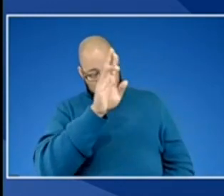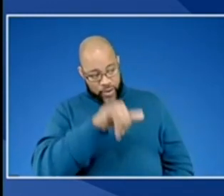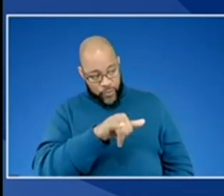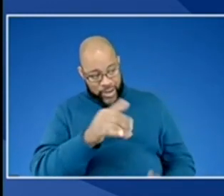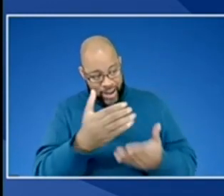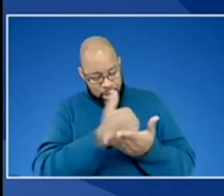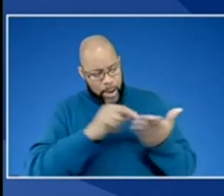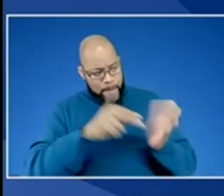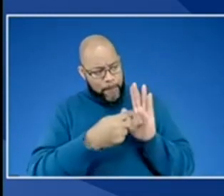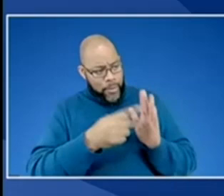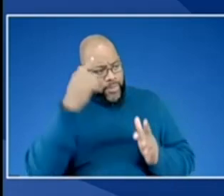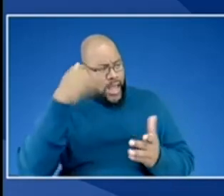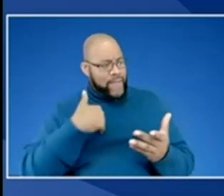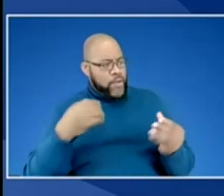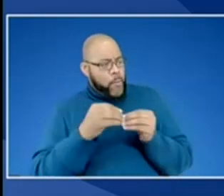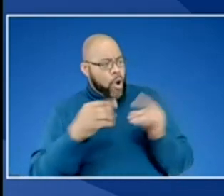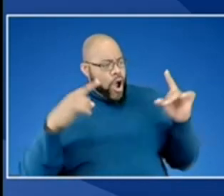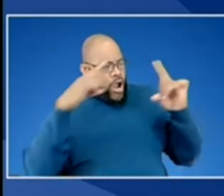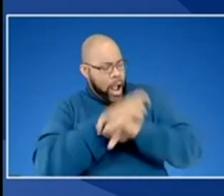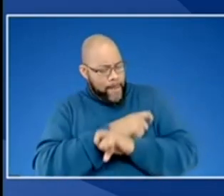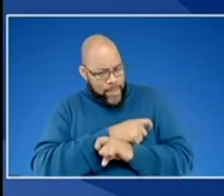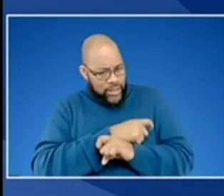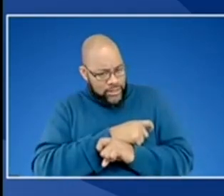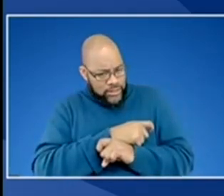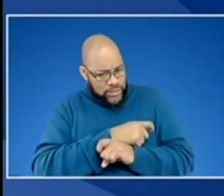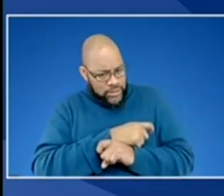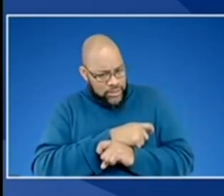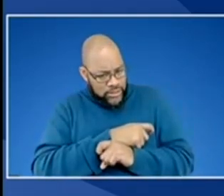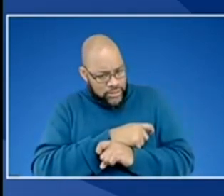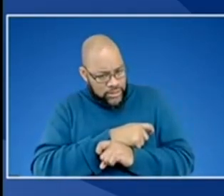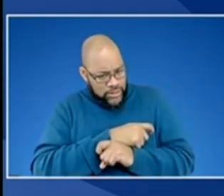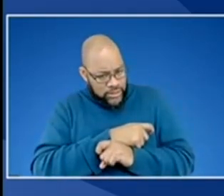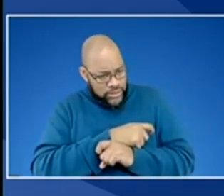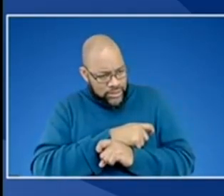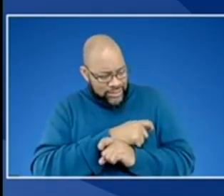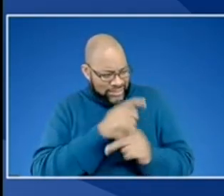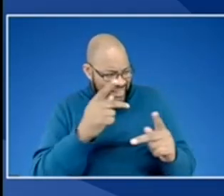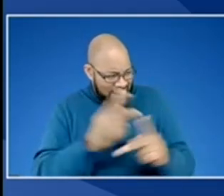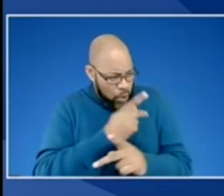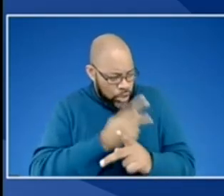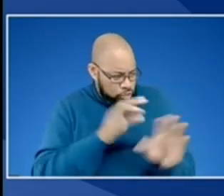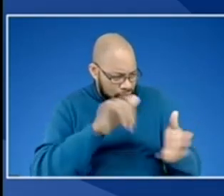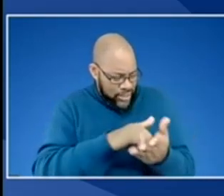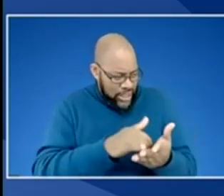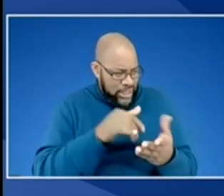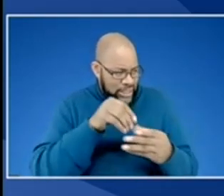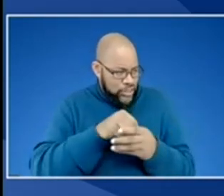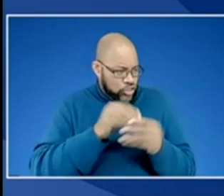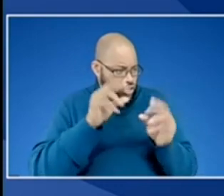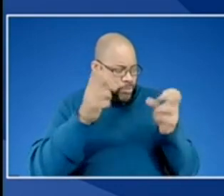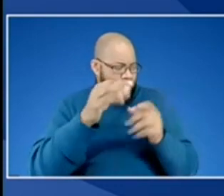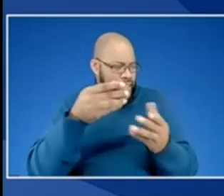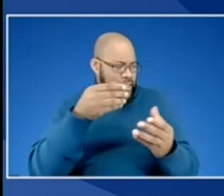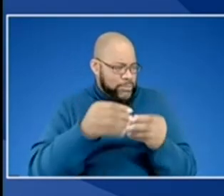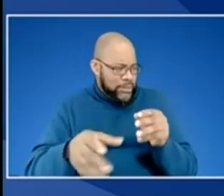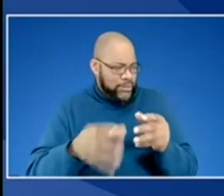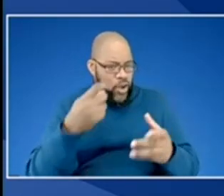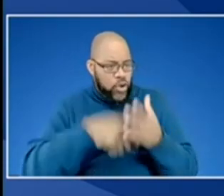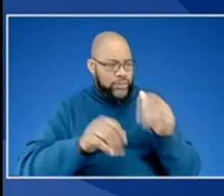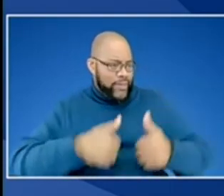there's a more complex calculation being done in terms of their expenses and their cost of living and all of that.